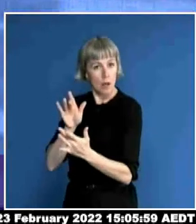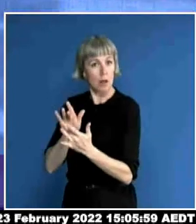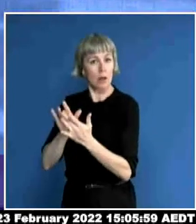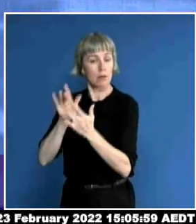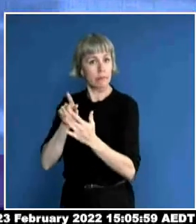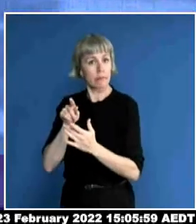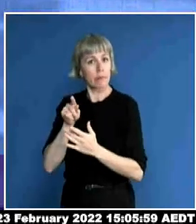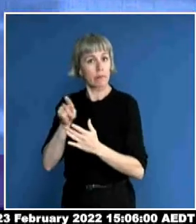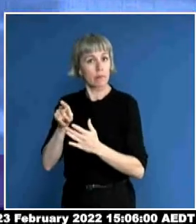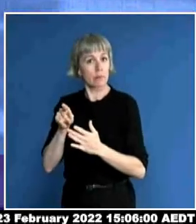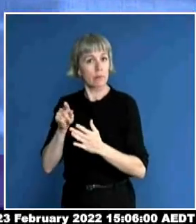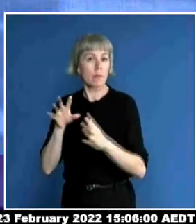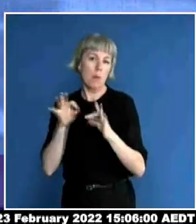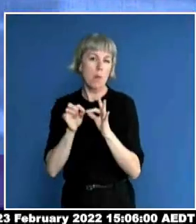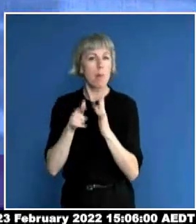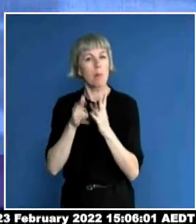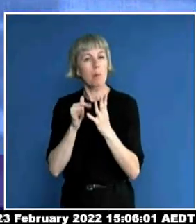Is that right? MZIA: Yes.